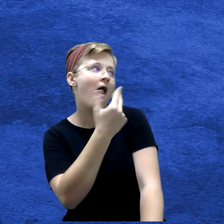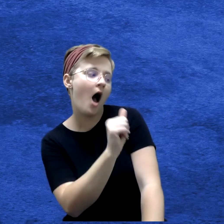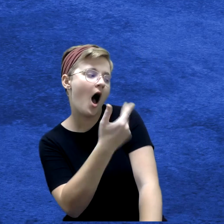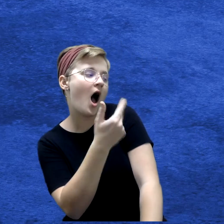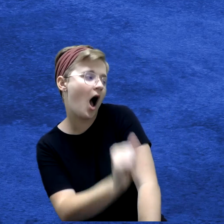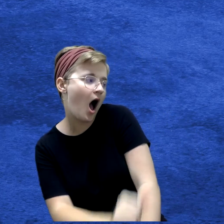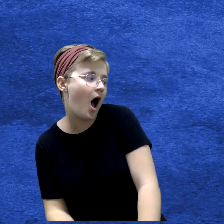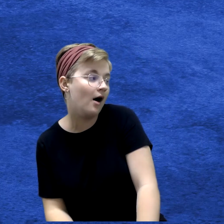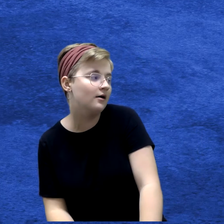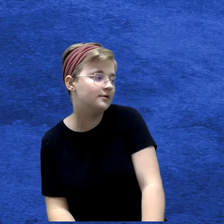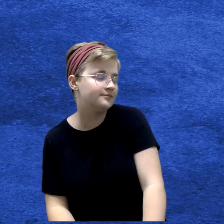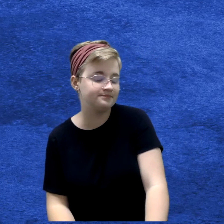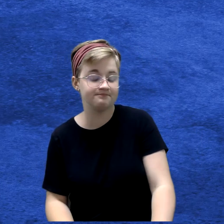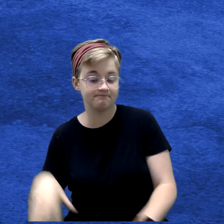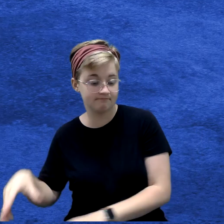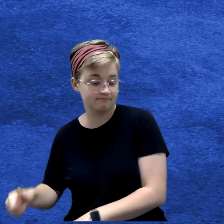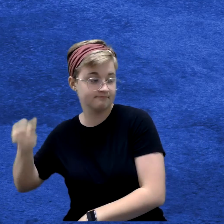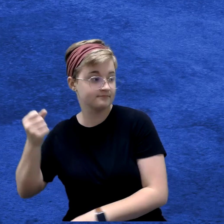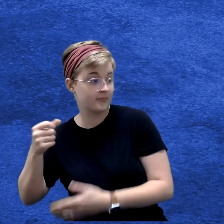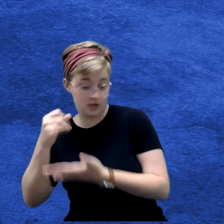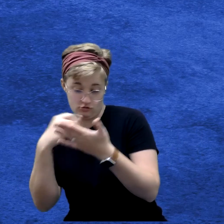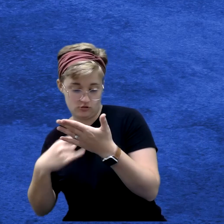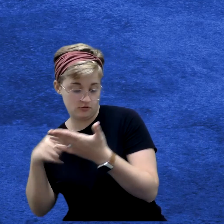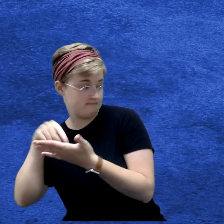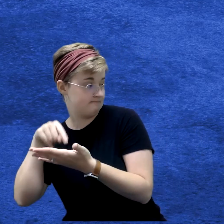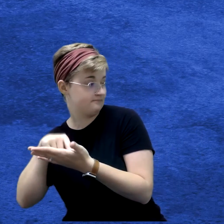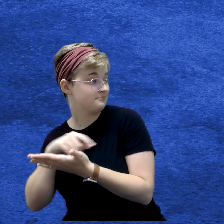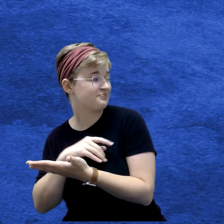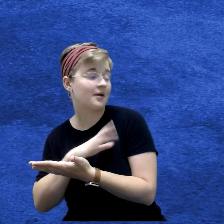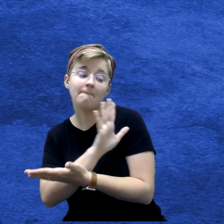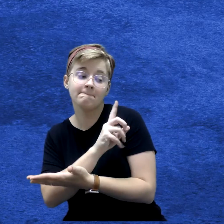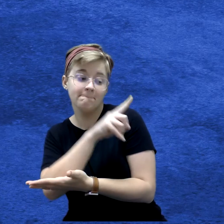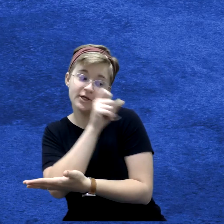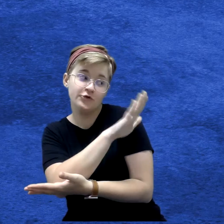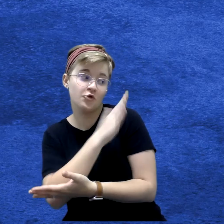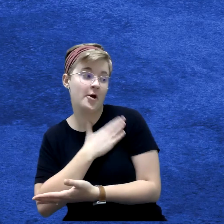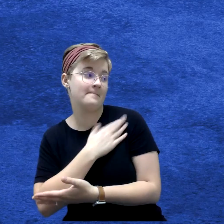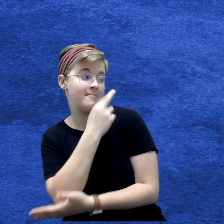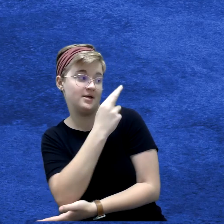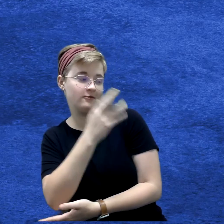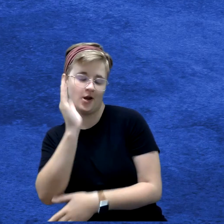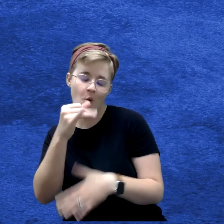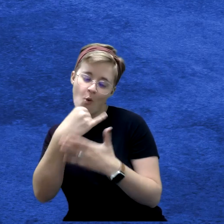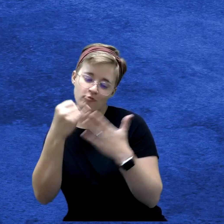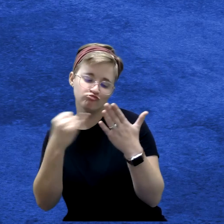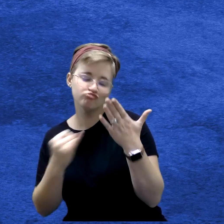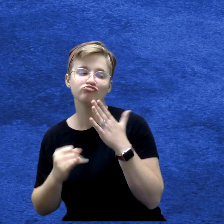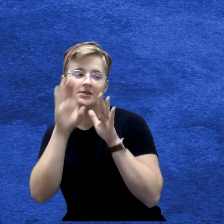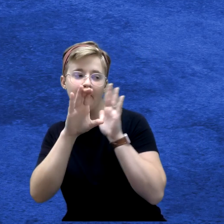Josh picked up his drawing pad. “But just because you’re my best friend, I’ll draw his picture at the bookstore.”